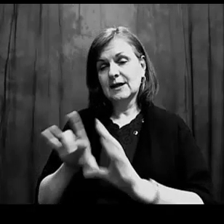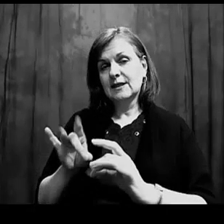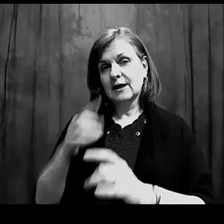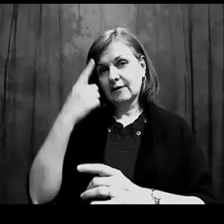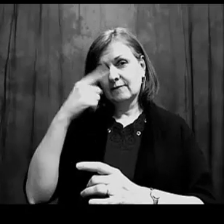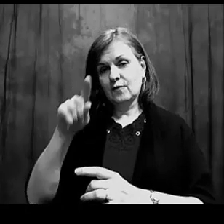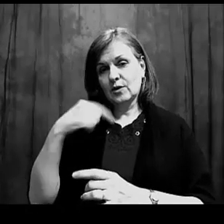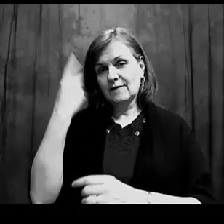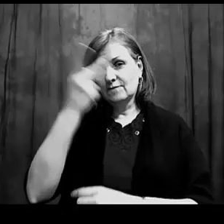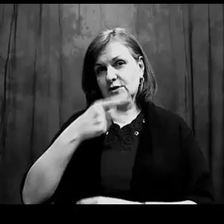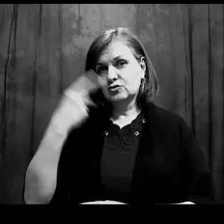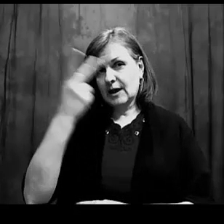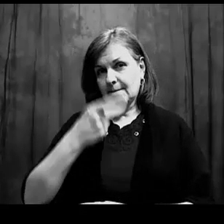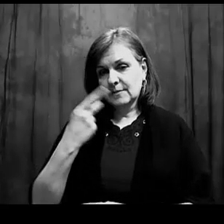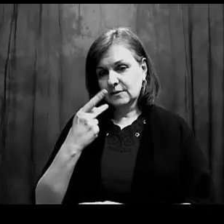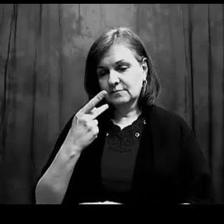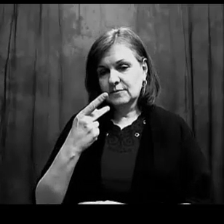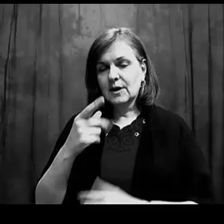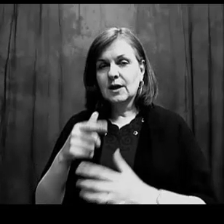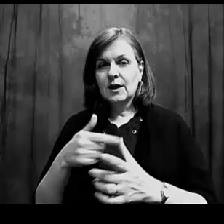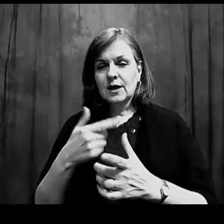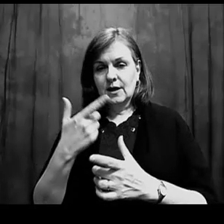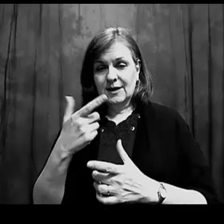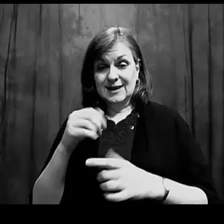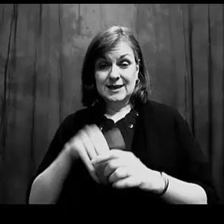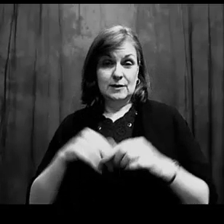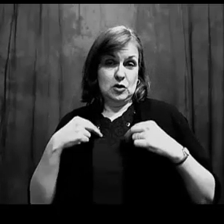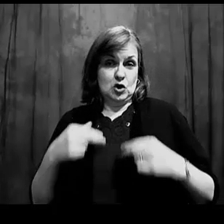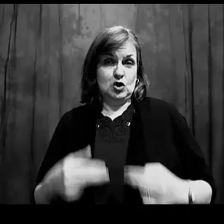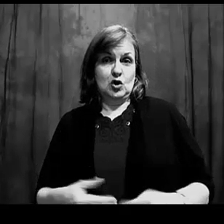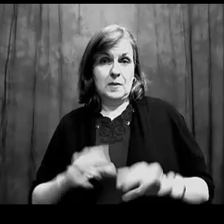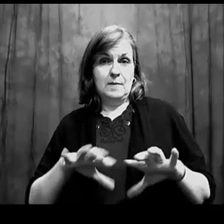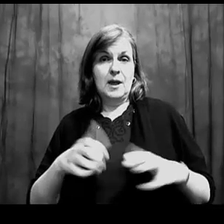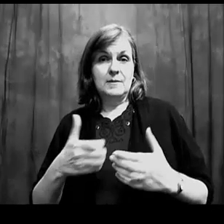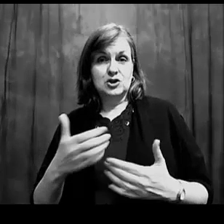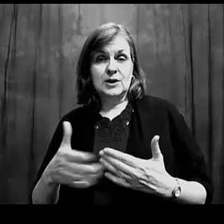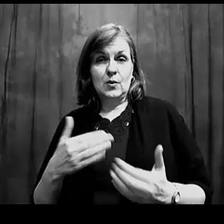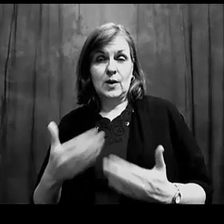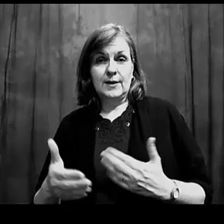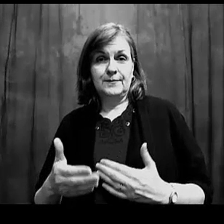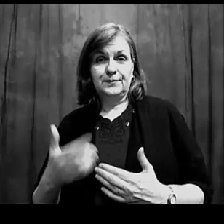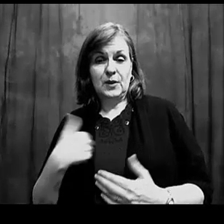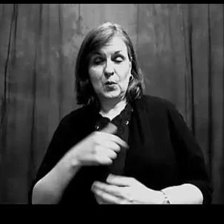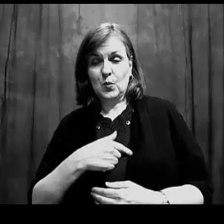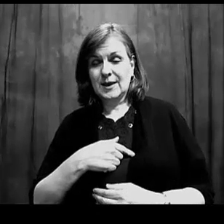because we're driving in the human population at least